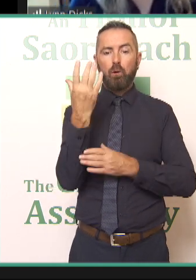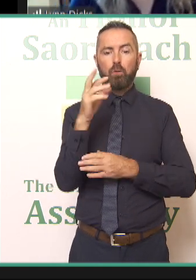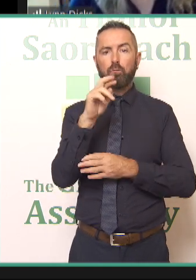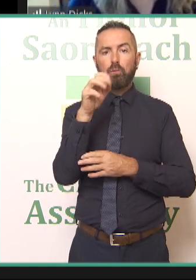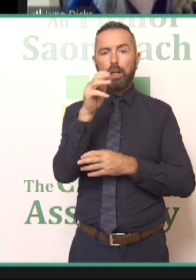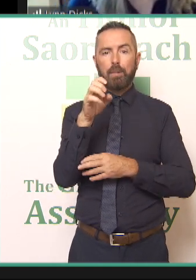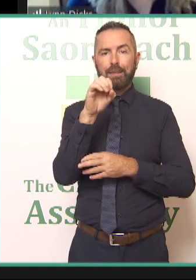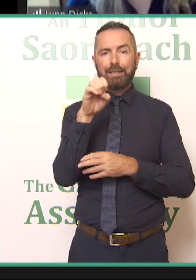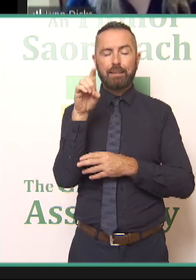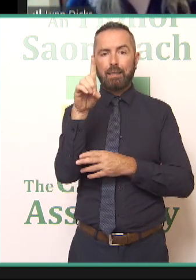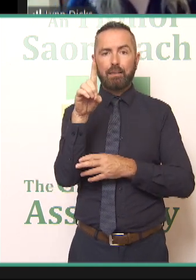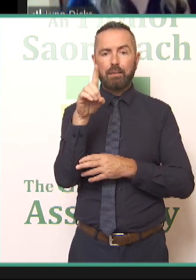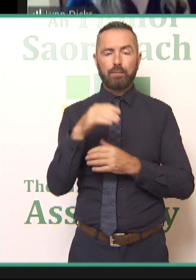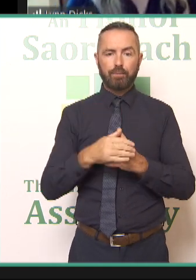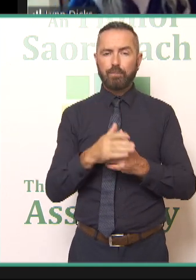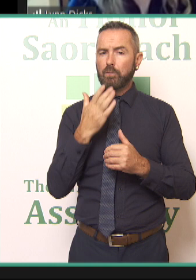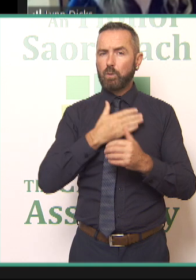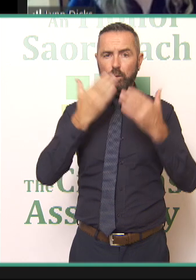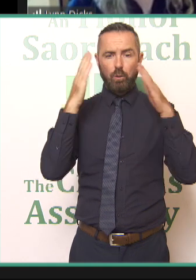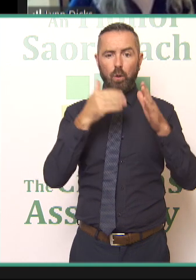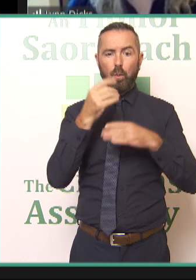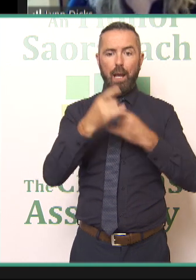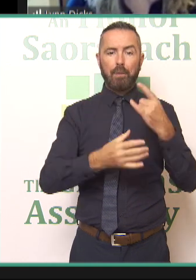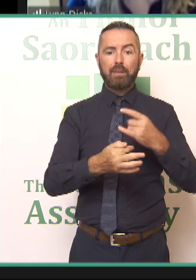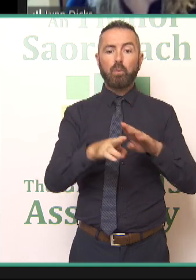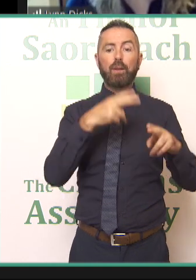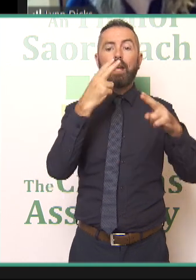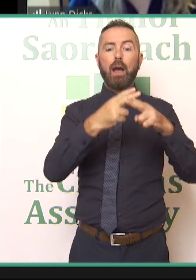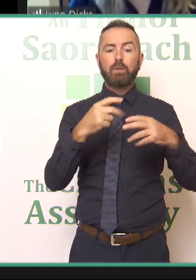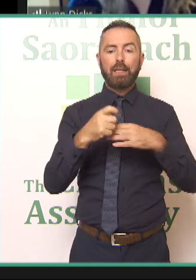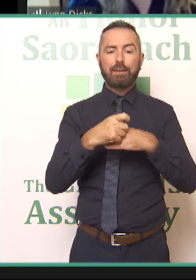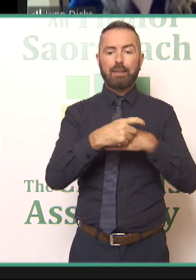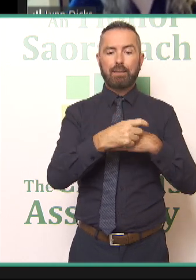Dara Stanley just to show you what happens if you don't have those insects to the yield of oil seed